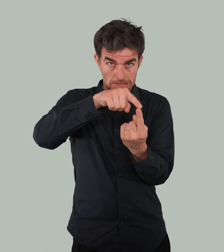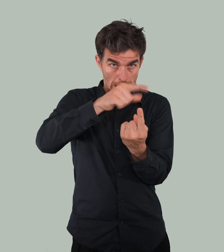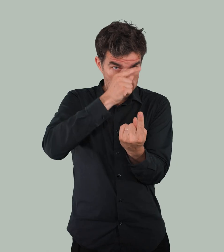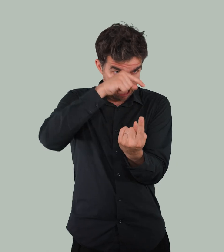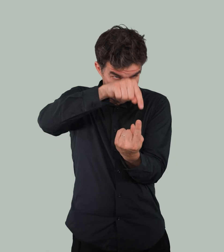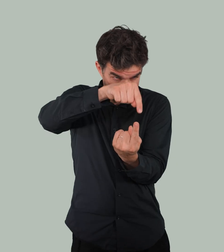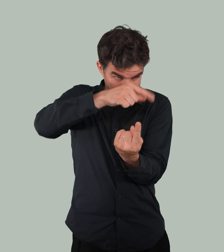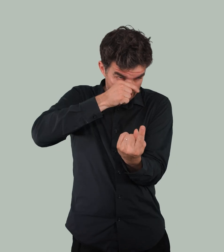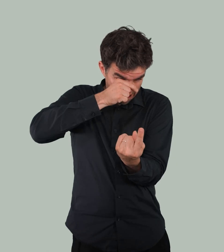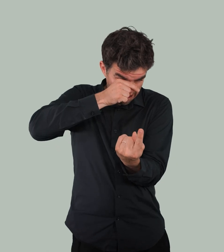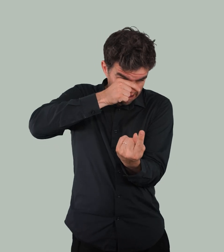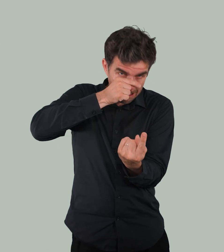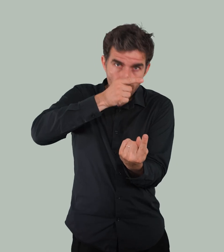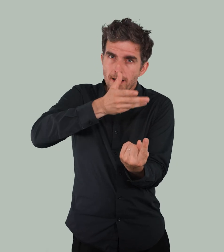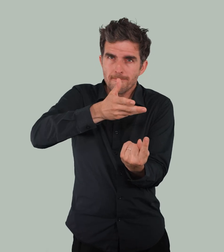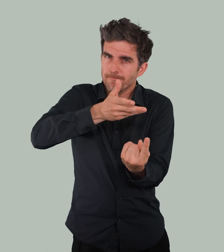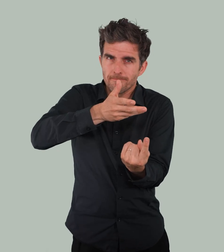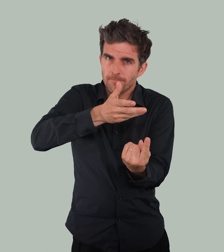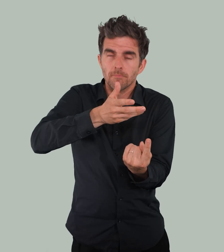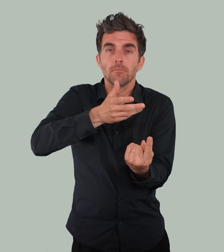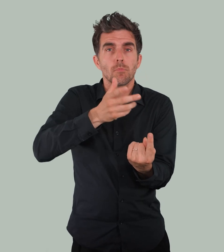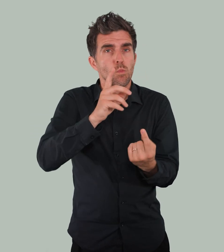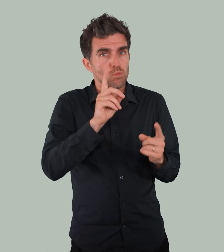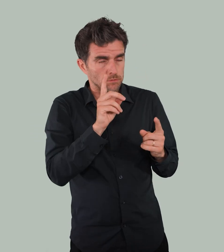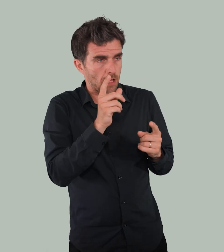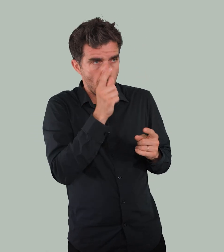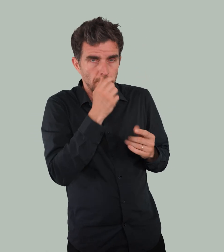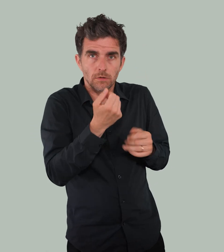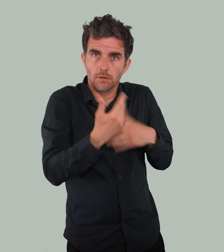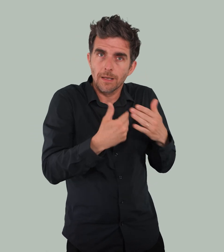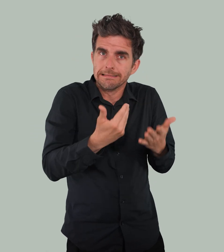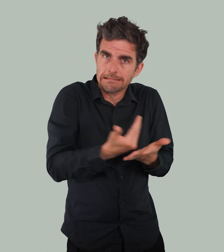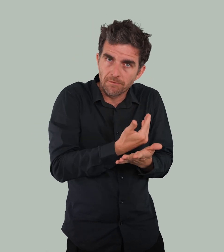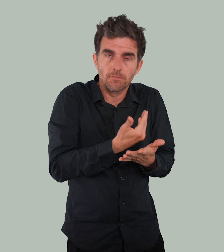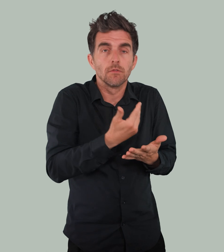a task can be completed at all, rather than whether it can be done safely,